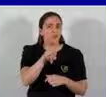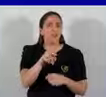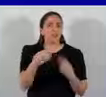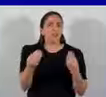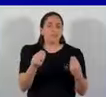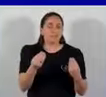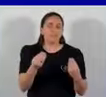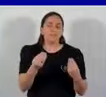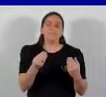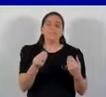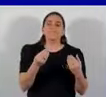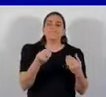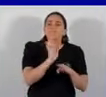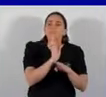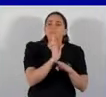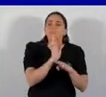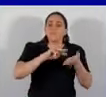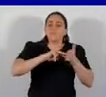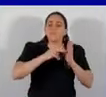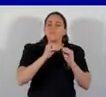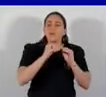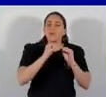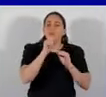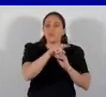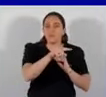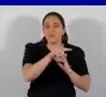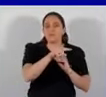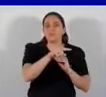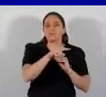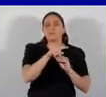That basically created some of the problems that his predecessors had in the thirties